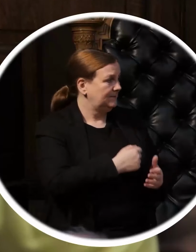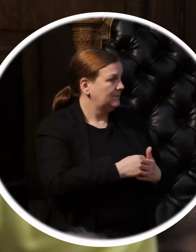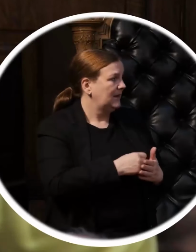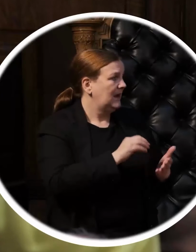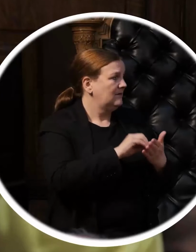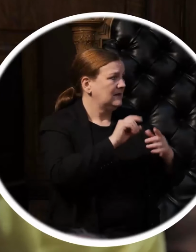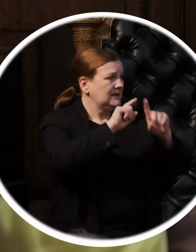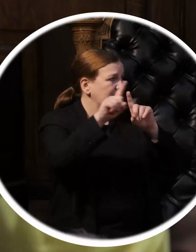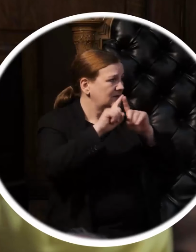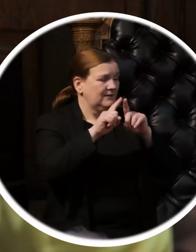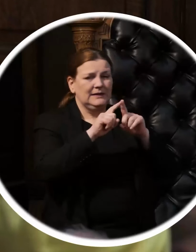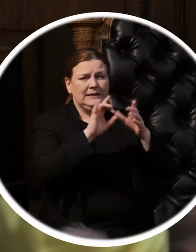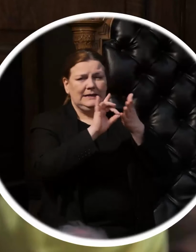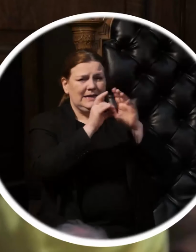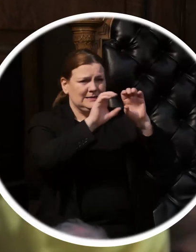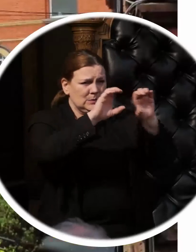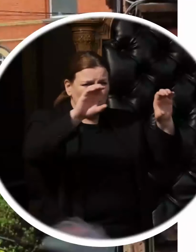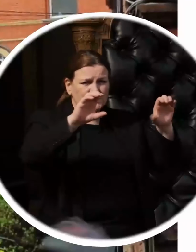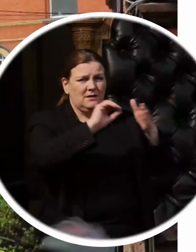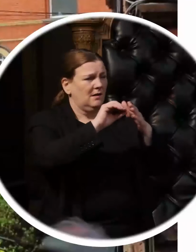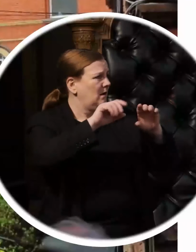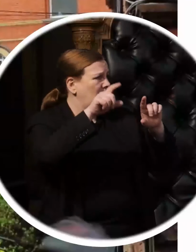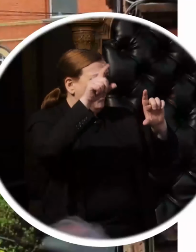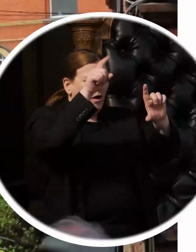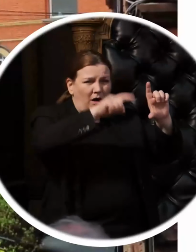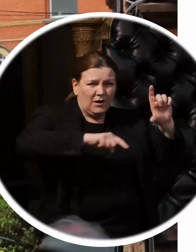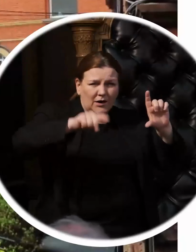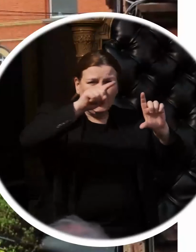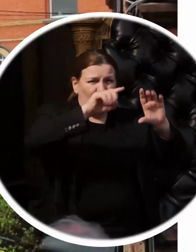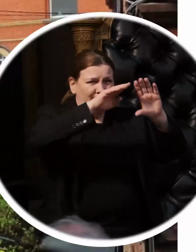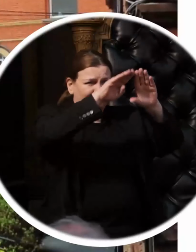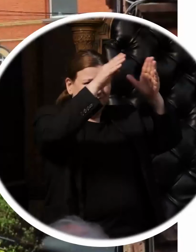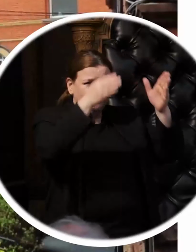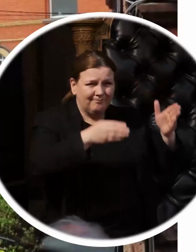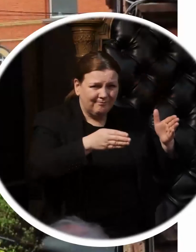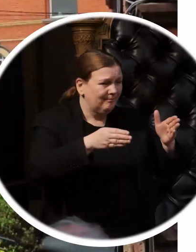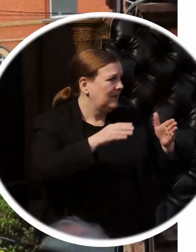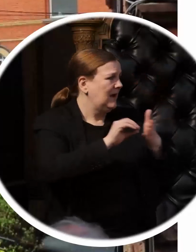we've got ocular windows, string coursing, terracotta moulding, these friezes up here.